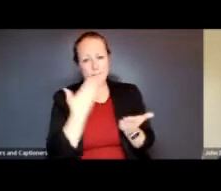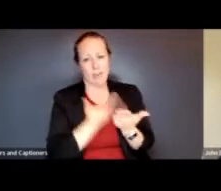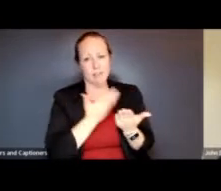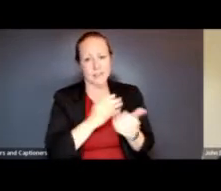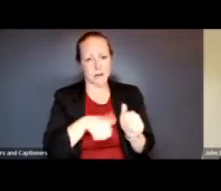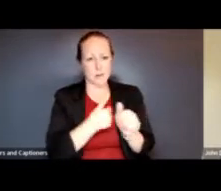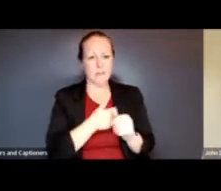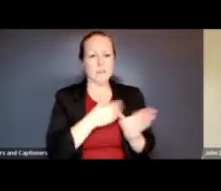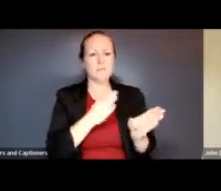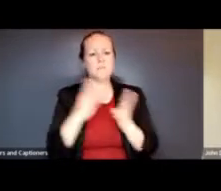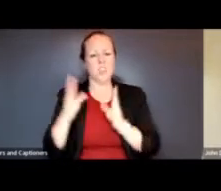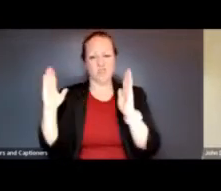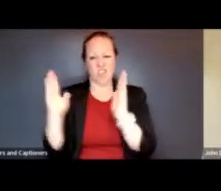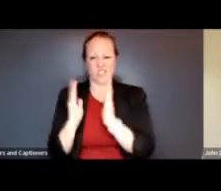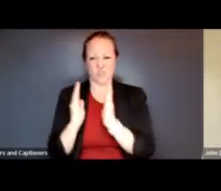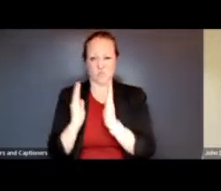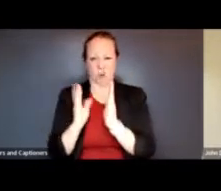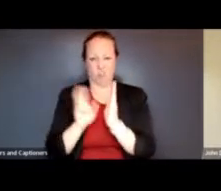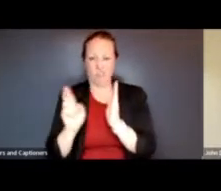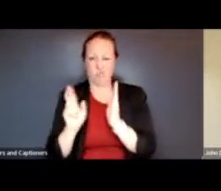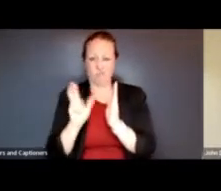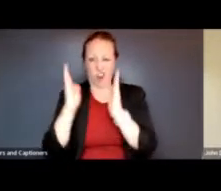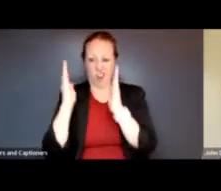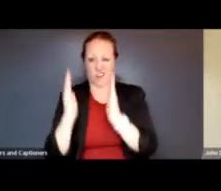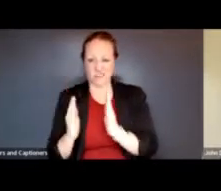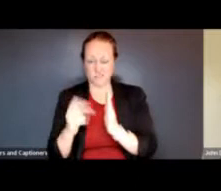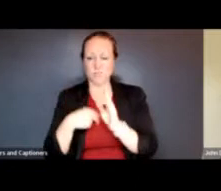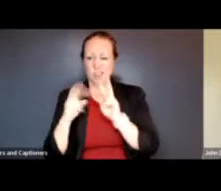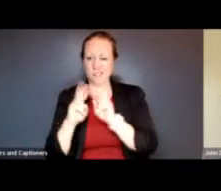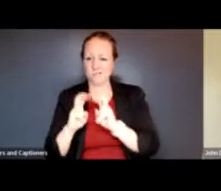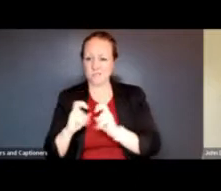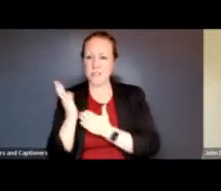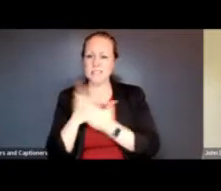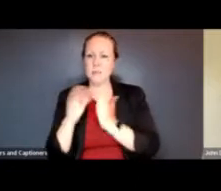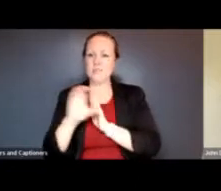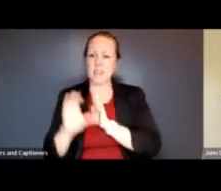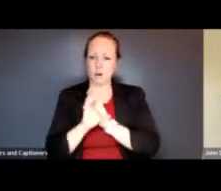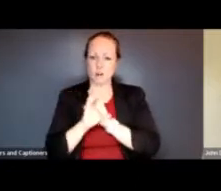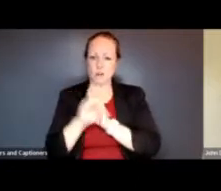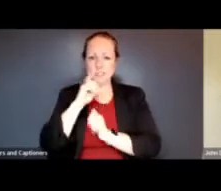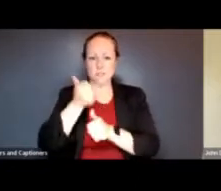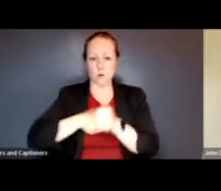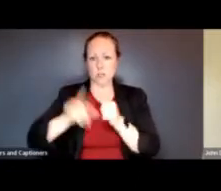they're very small on the right, that looks at some of the characteristics of these. And I